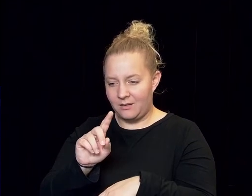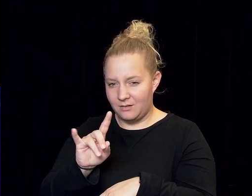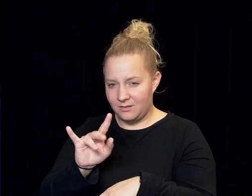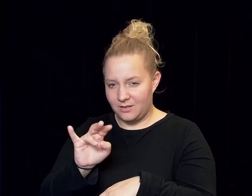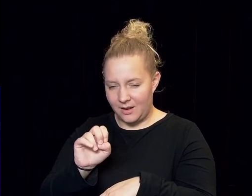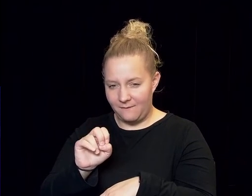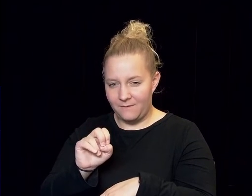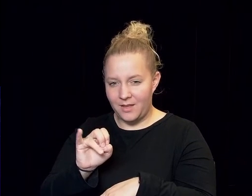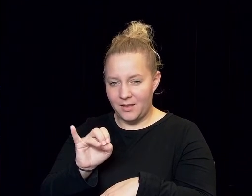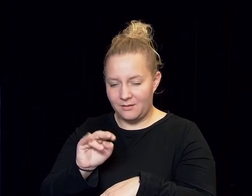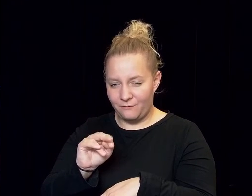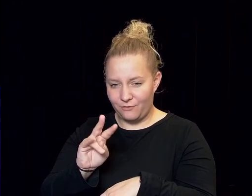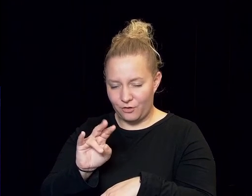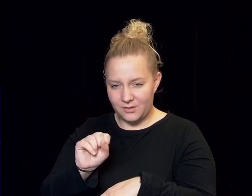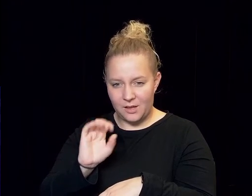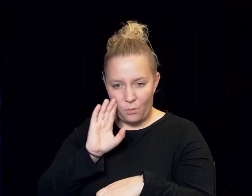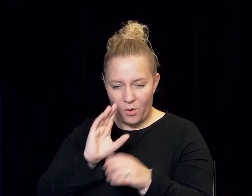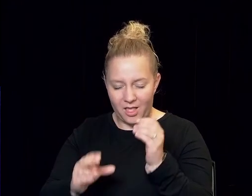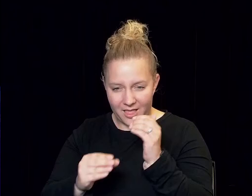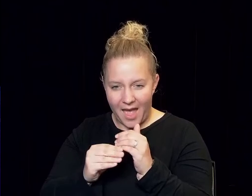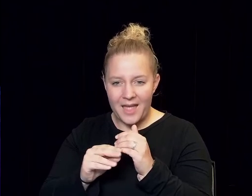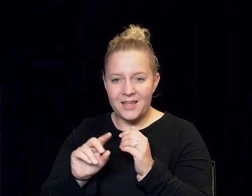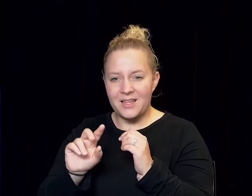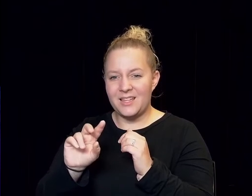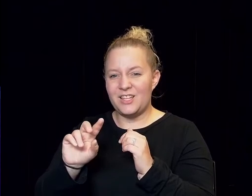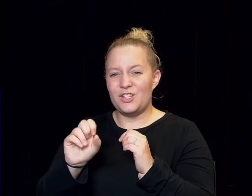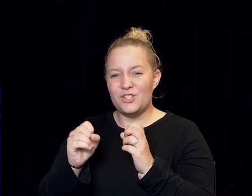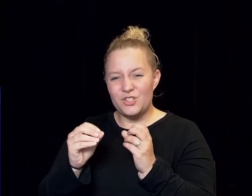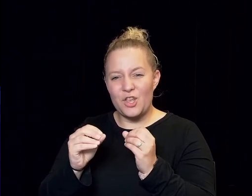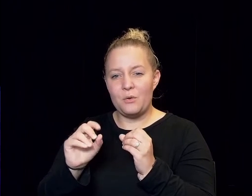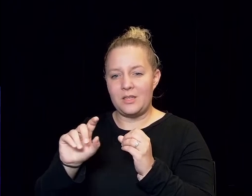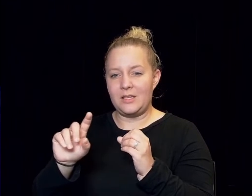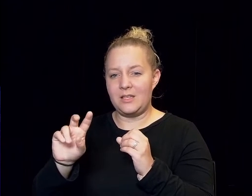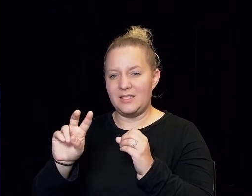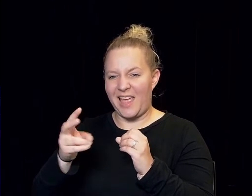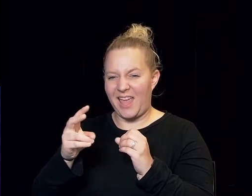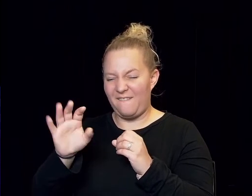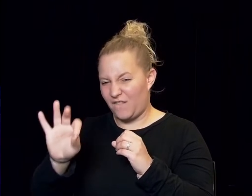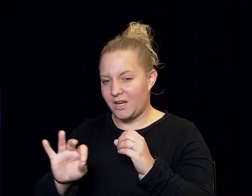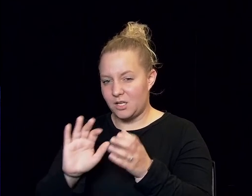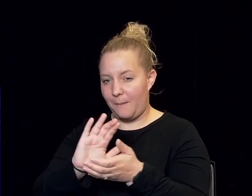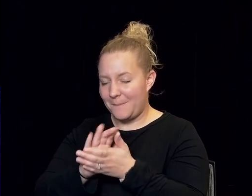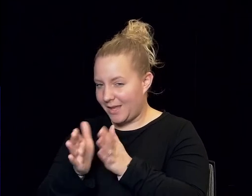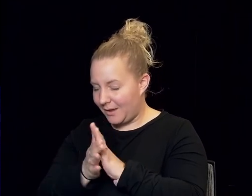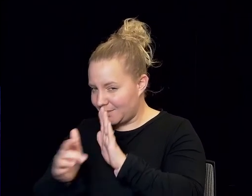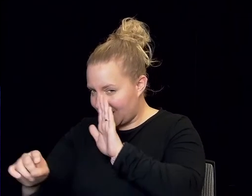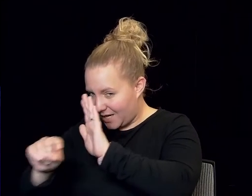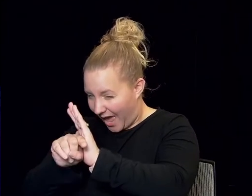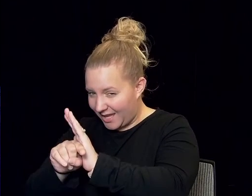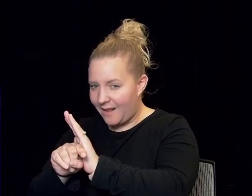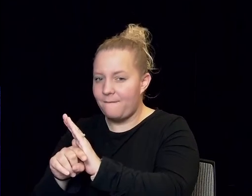this and so therefore my second fraction becomes a negative. So now with those common denominators,